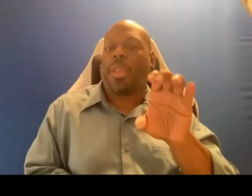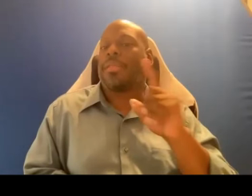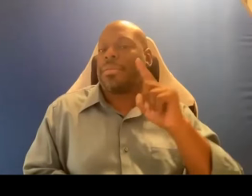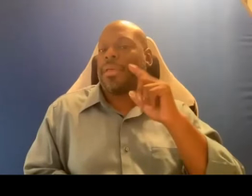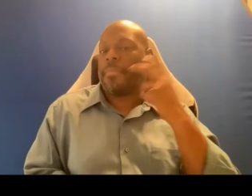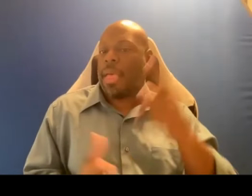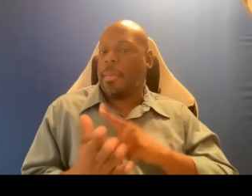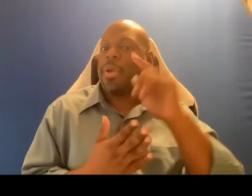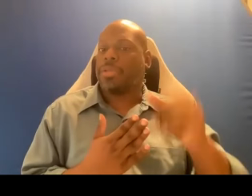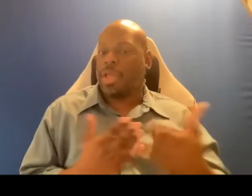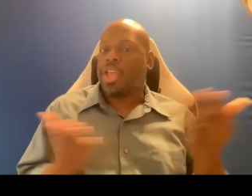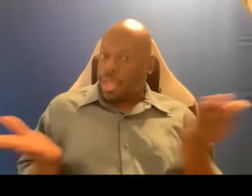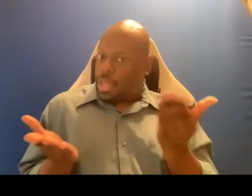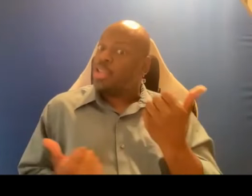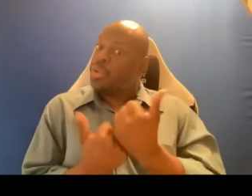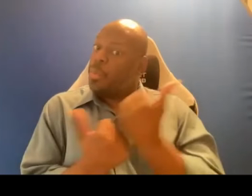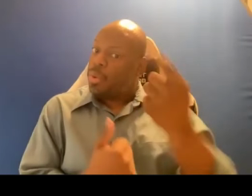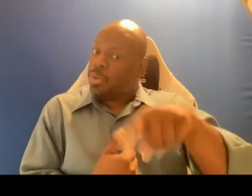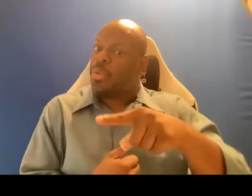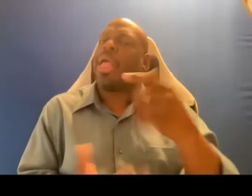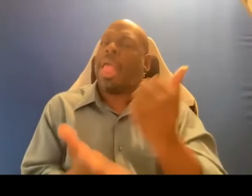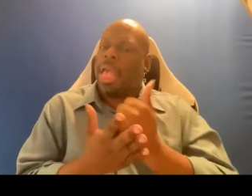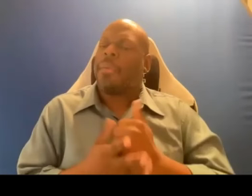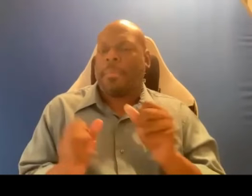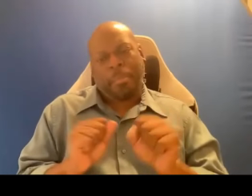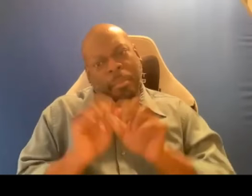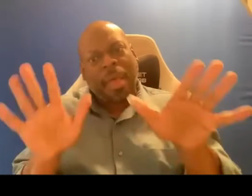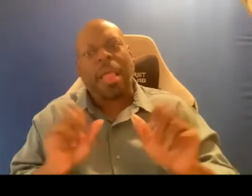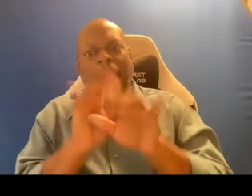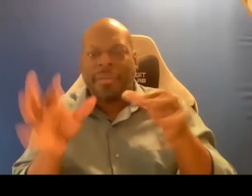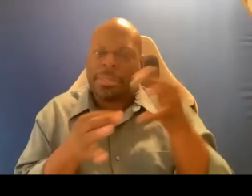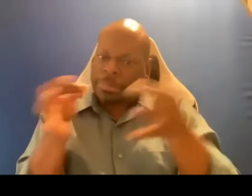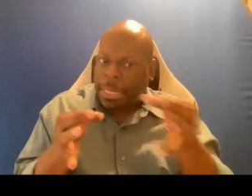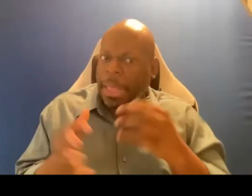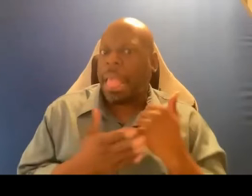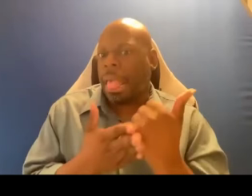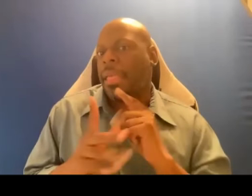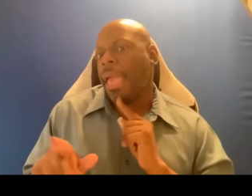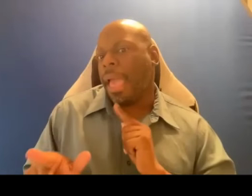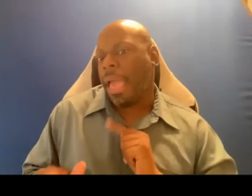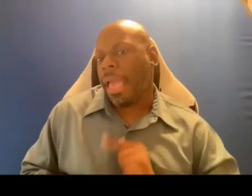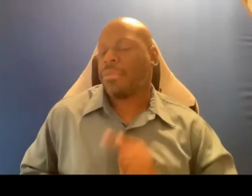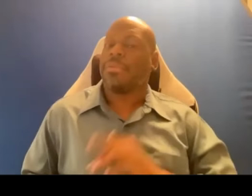other professionals that may serve them. The North Carolina DeafBlind Project is a federally funded